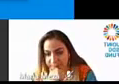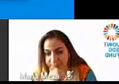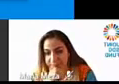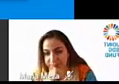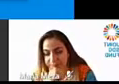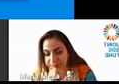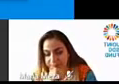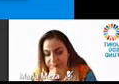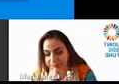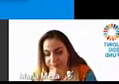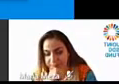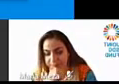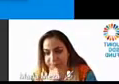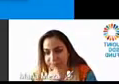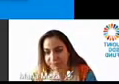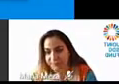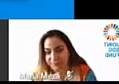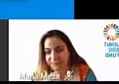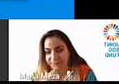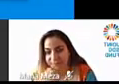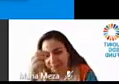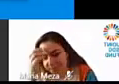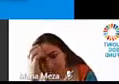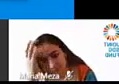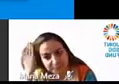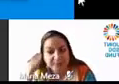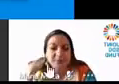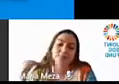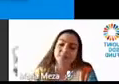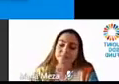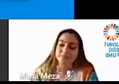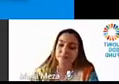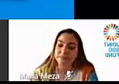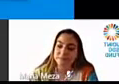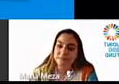I do is paint so I don't know if I fit into this genre right